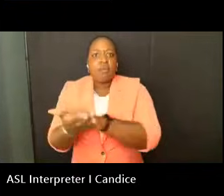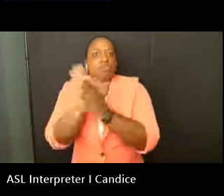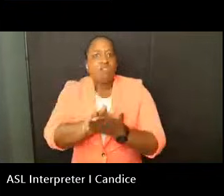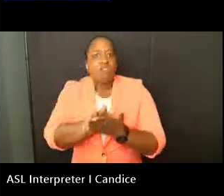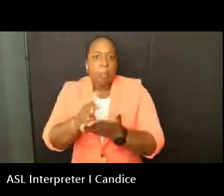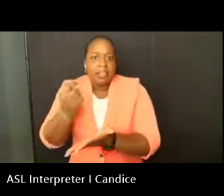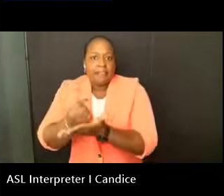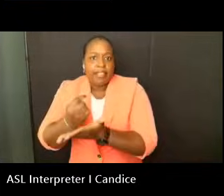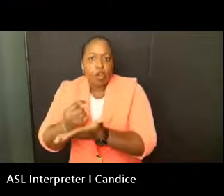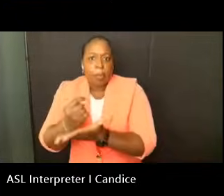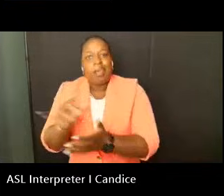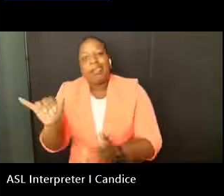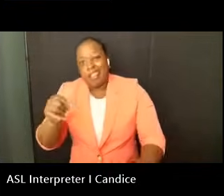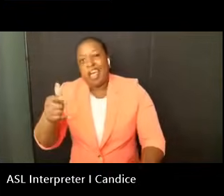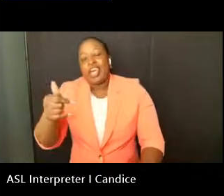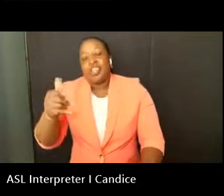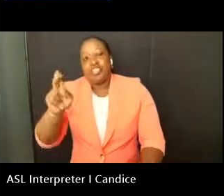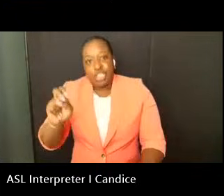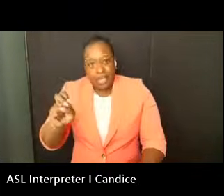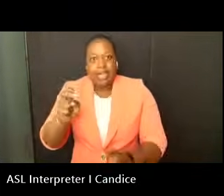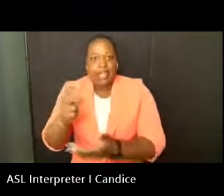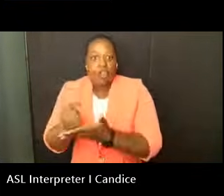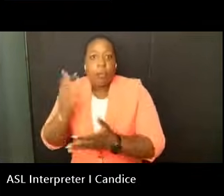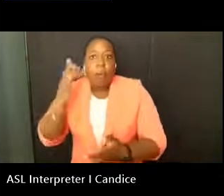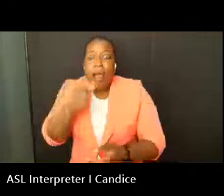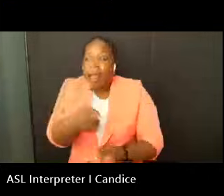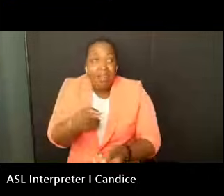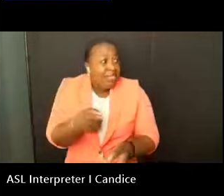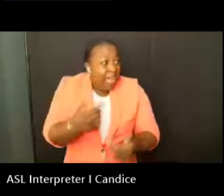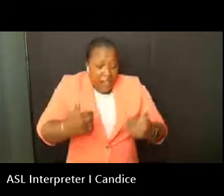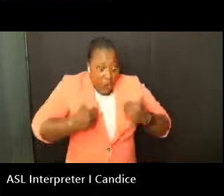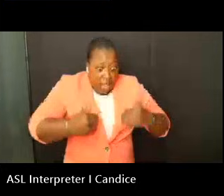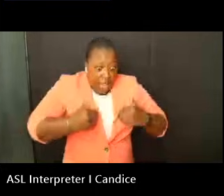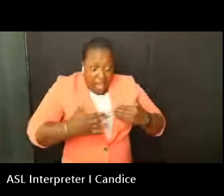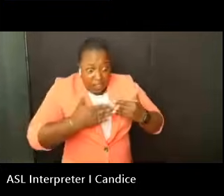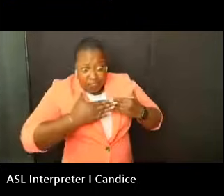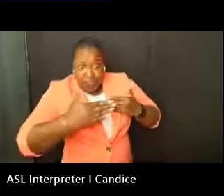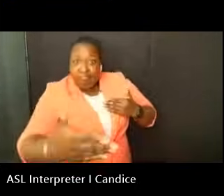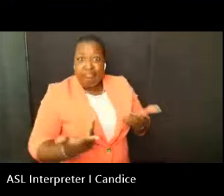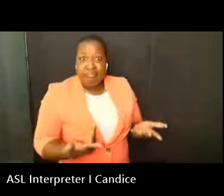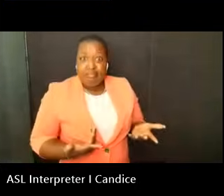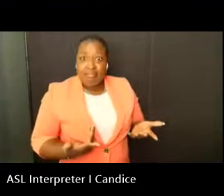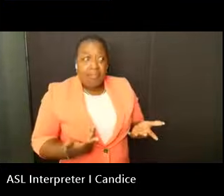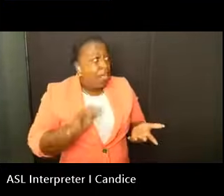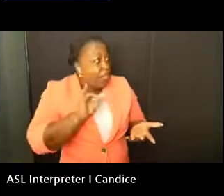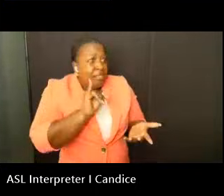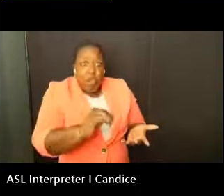Why? Because they have so much at stake, so much of their body to lose at risk. And you